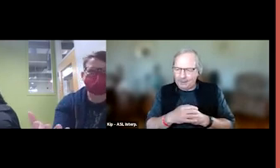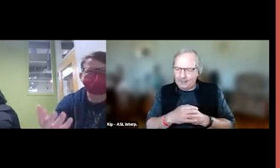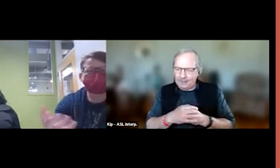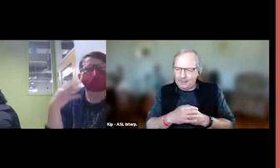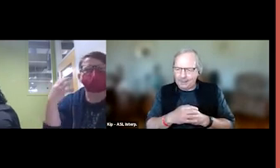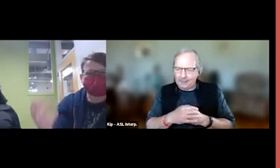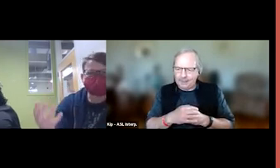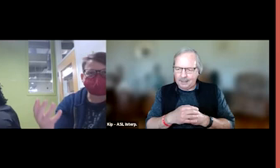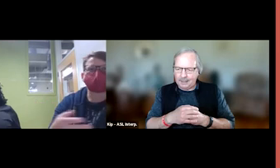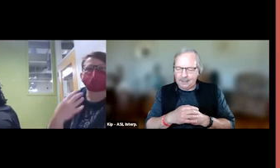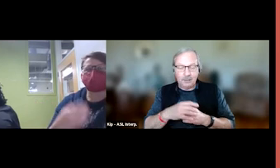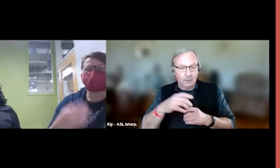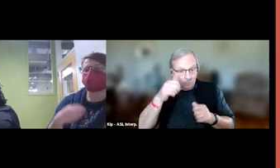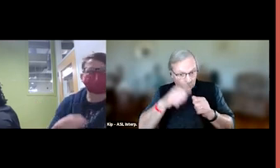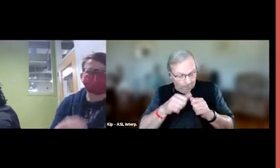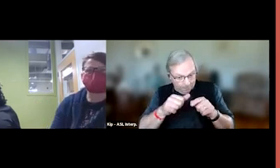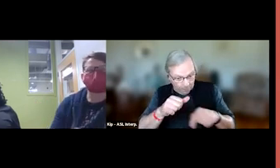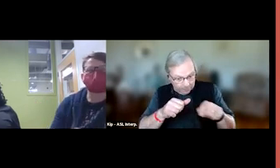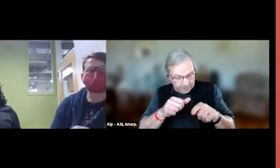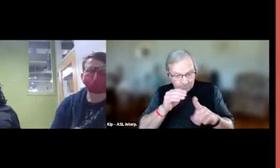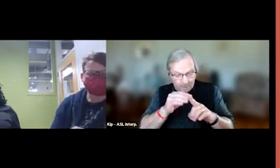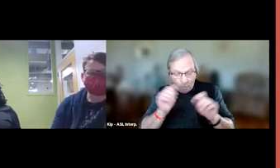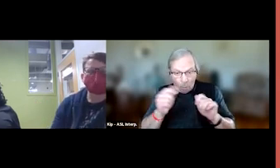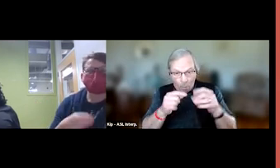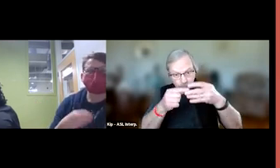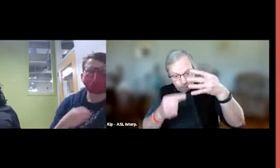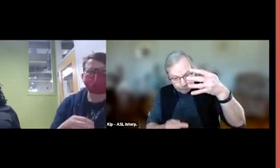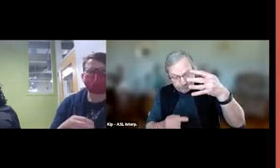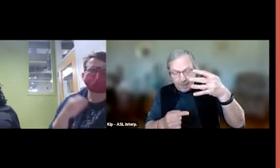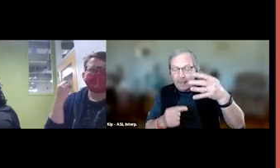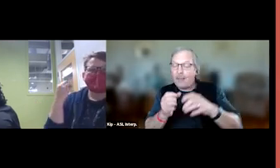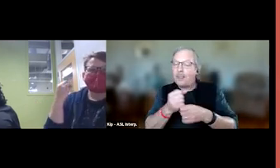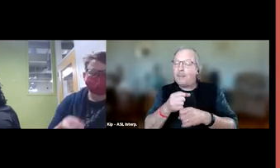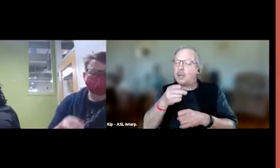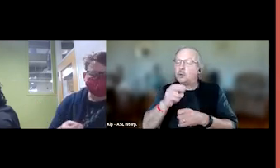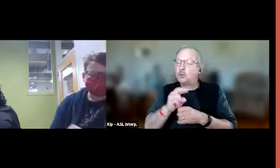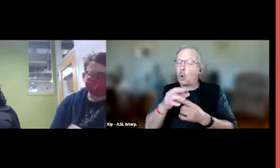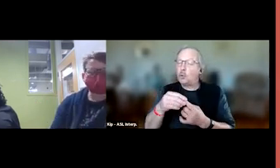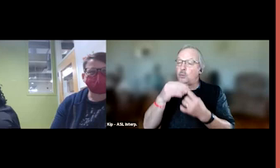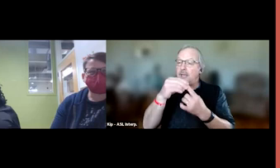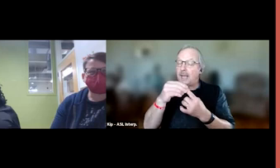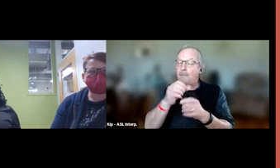or to remind yourself of these are all the things that make SOAR unique and that make it a successful model.